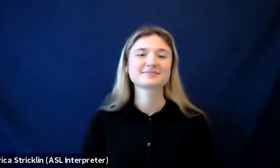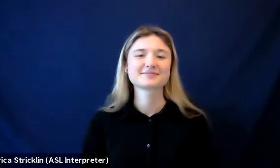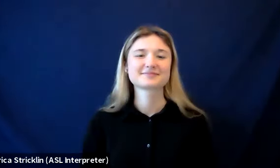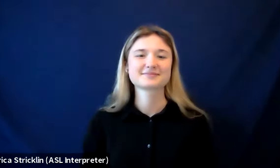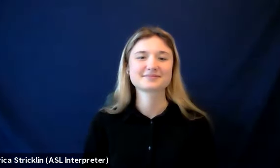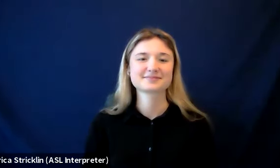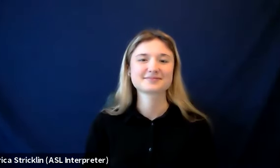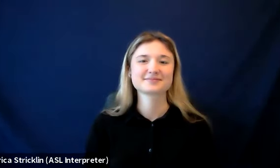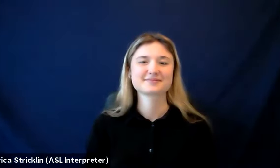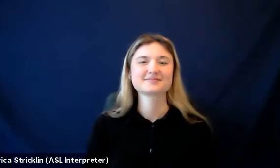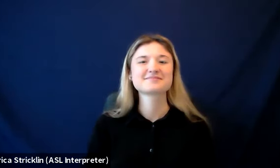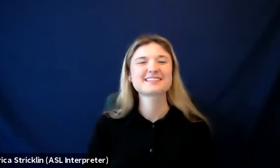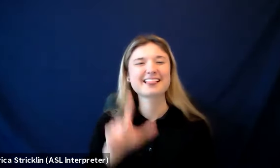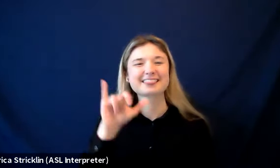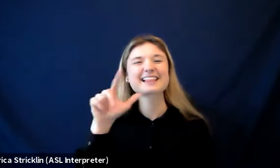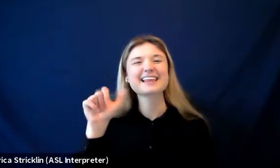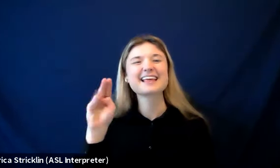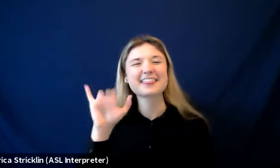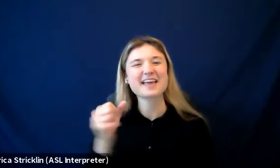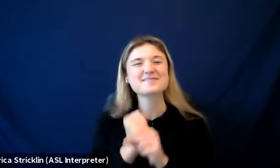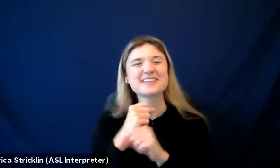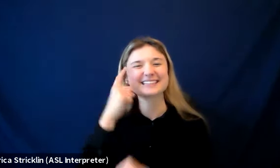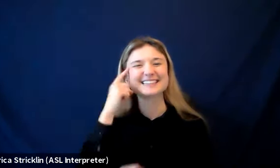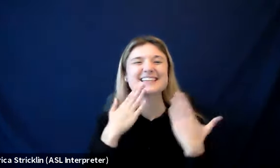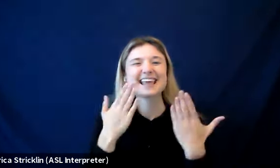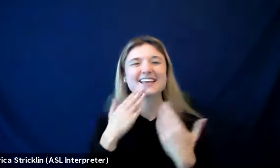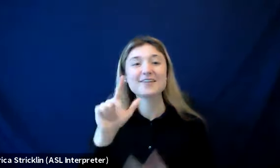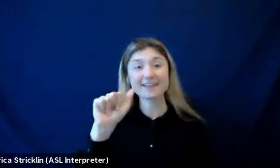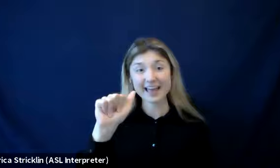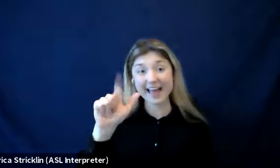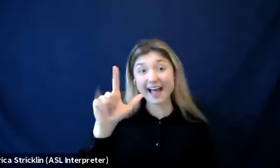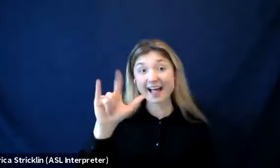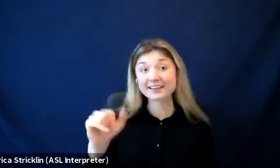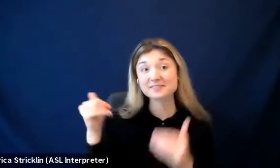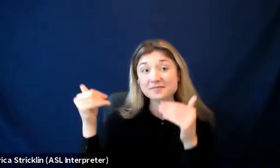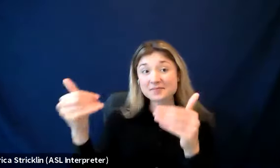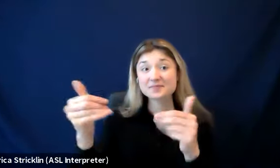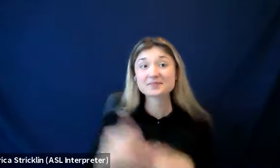and make sense. Thank you, Stuart Ali, would you like to go.